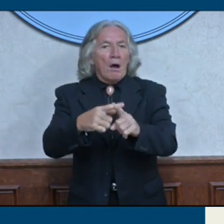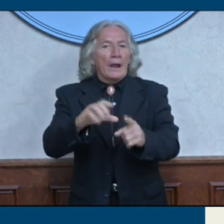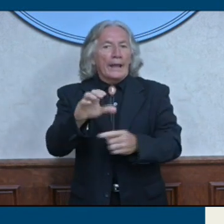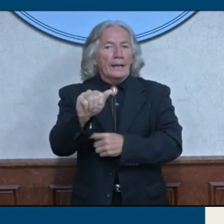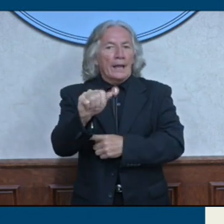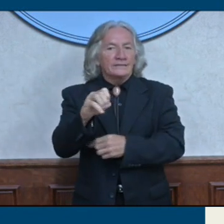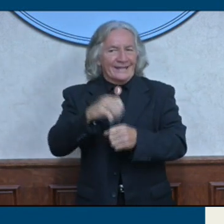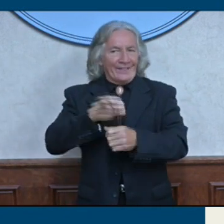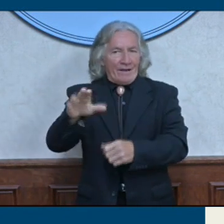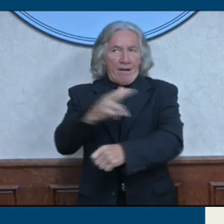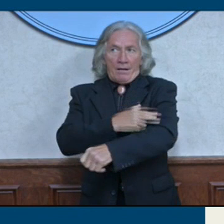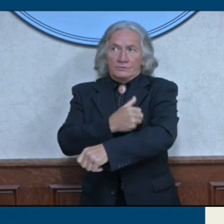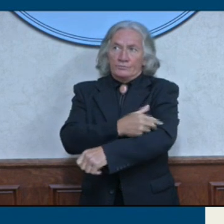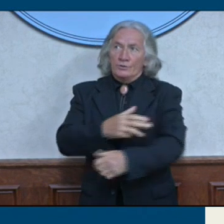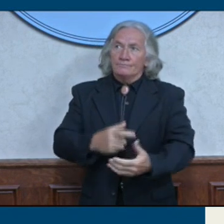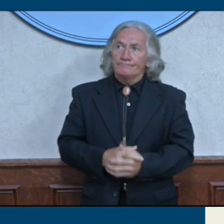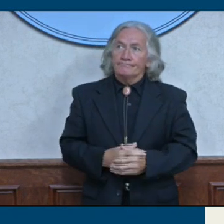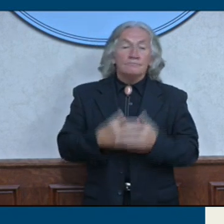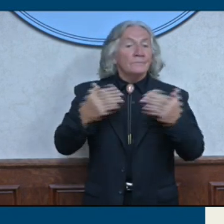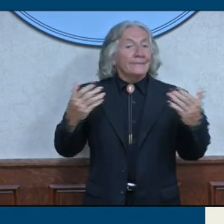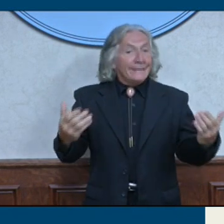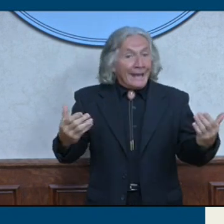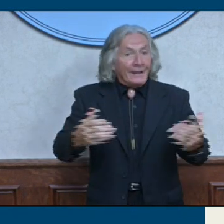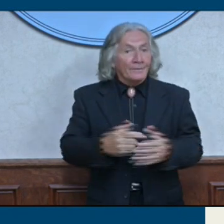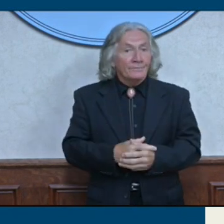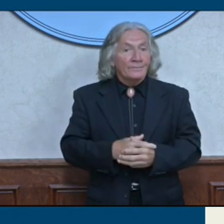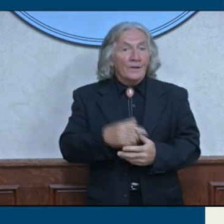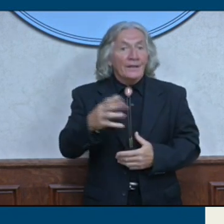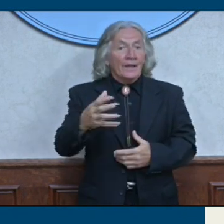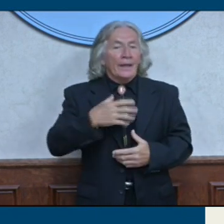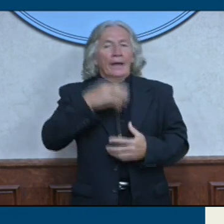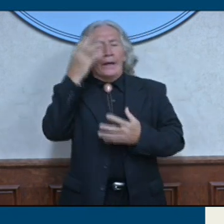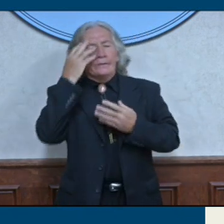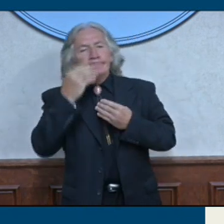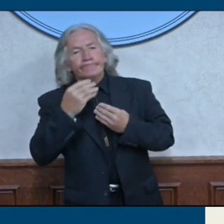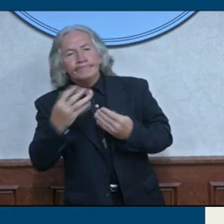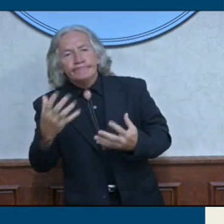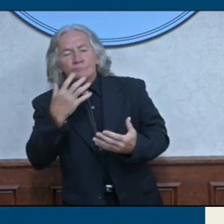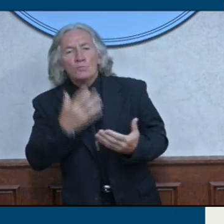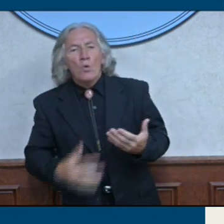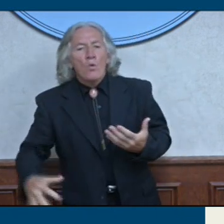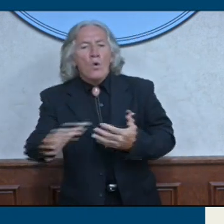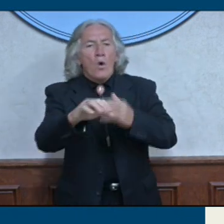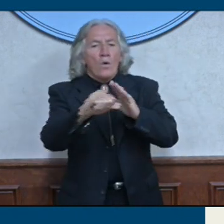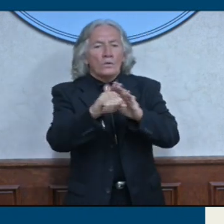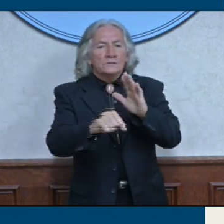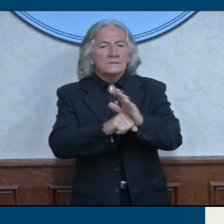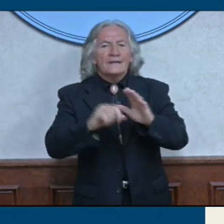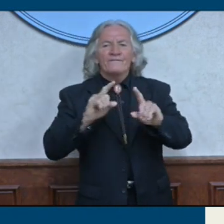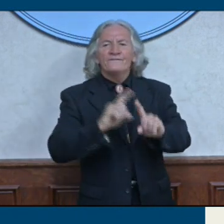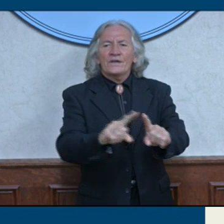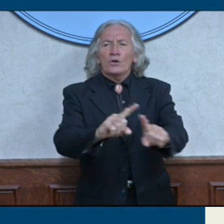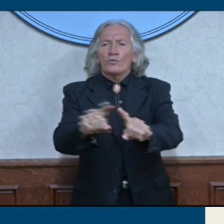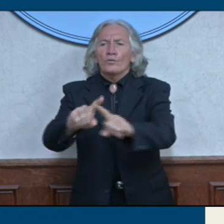SURGE IS ABOUT 1500 THEY HAVE AROUND A 137 COVID CONFIRMED